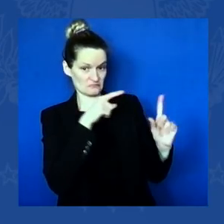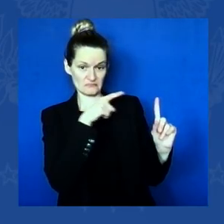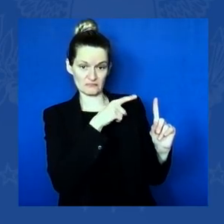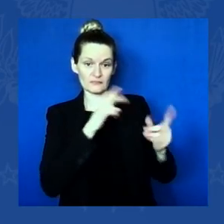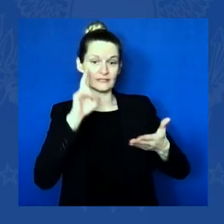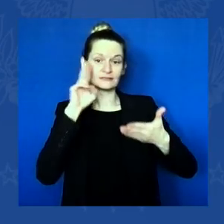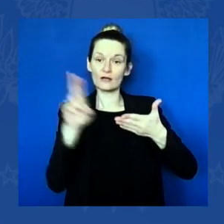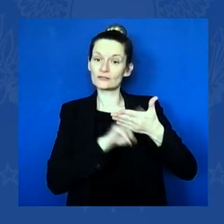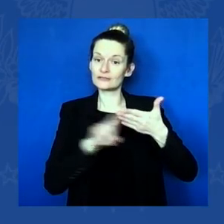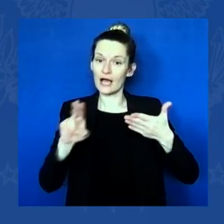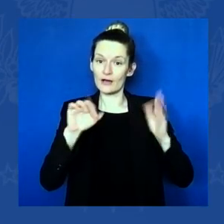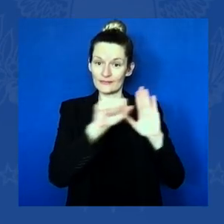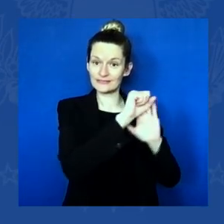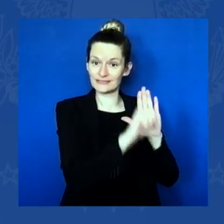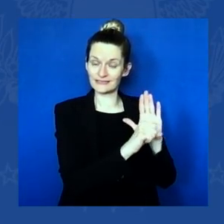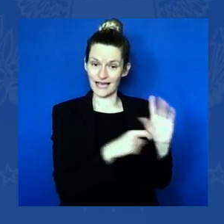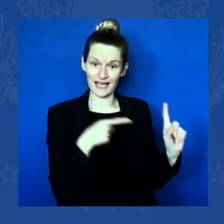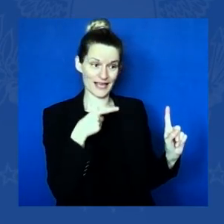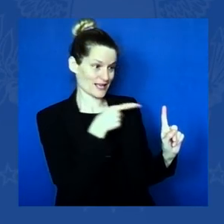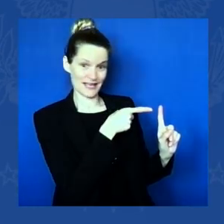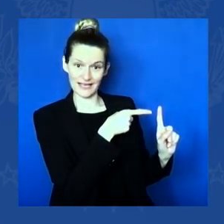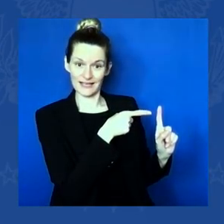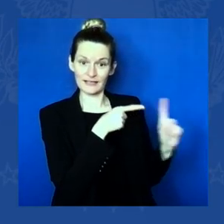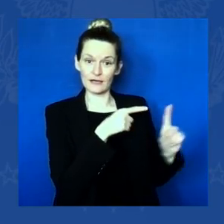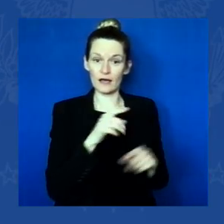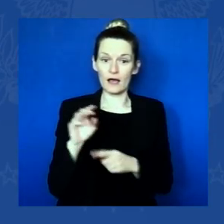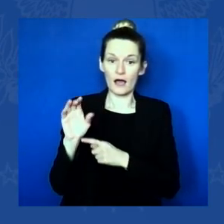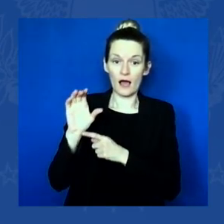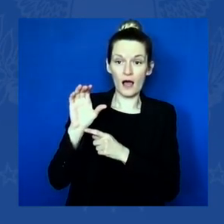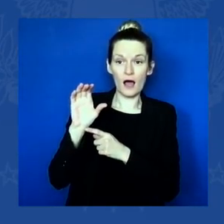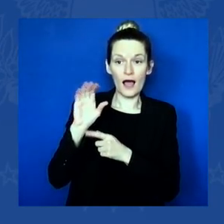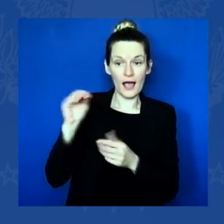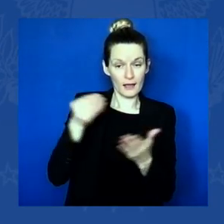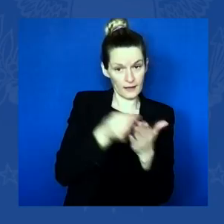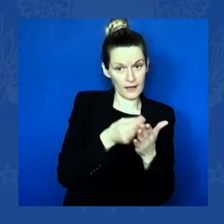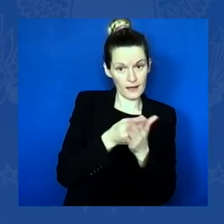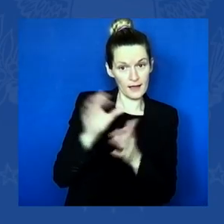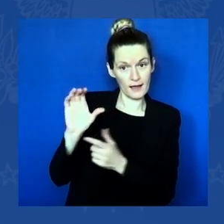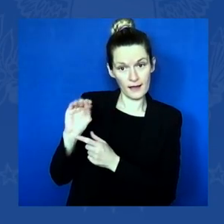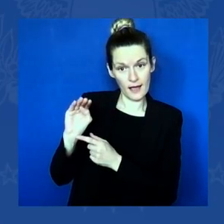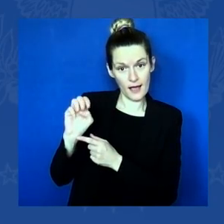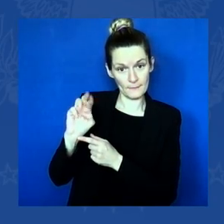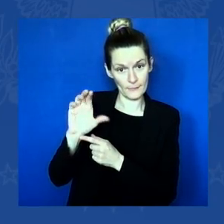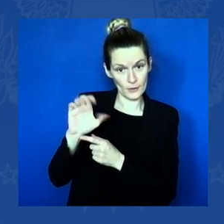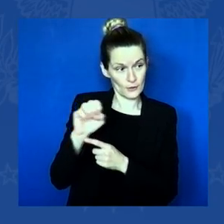forum in the beginning of next year to bring all these key parties together with relevant officials